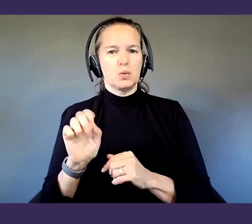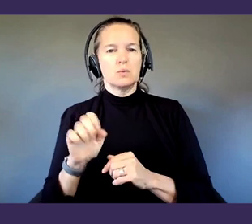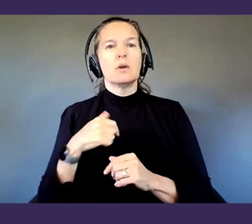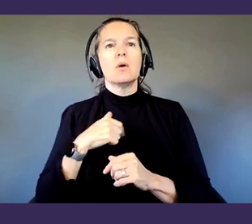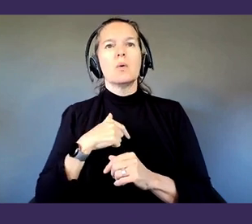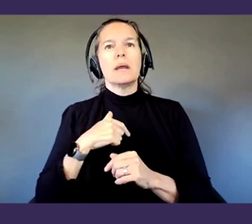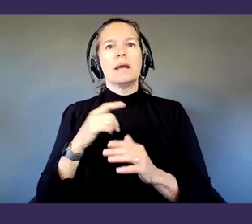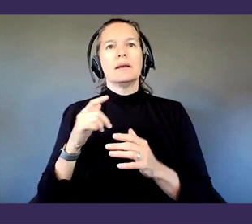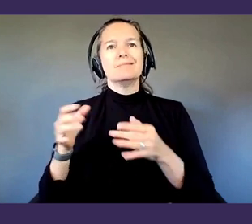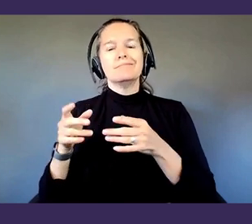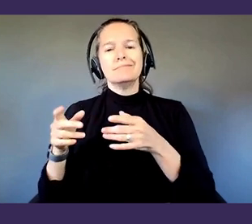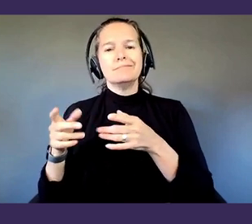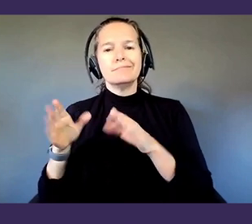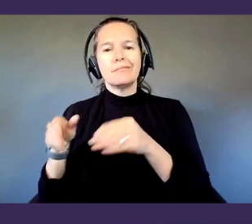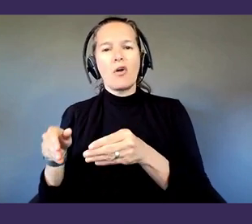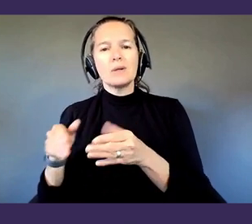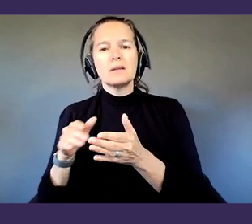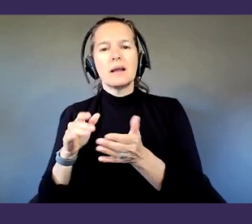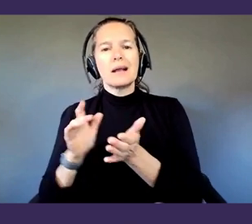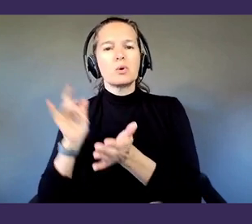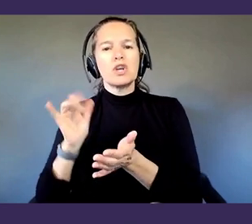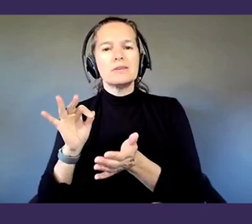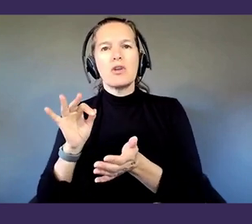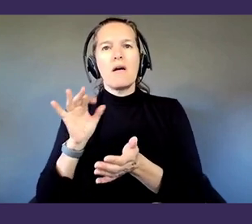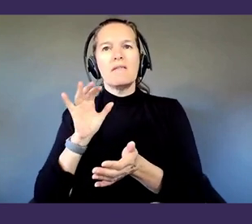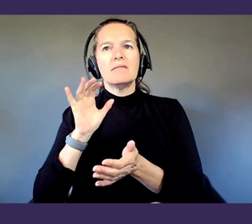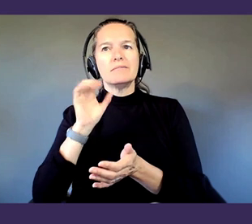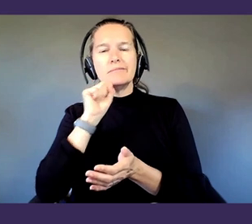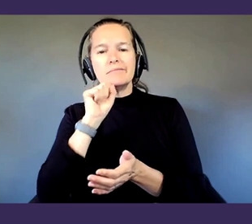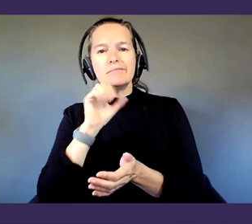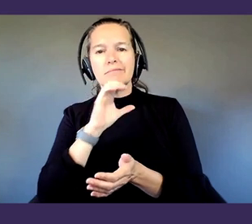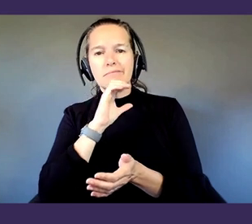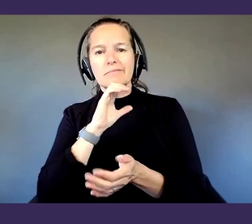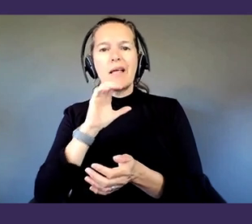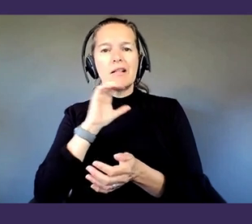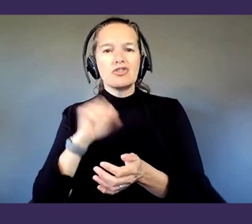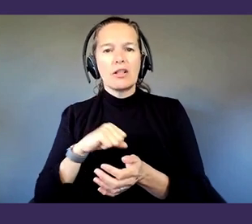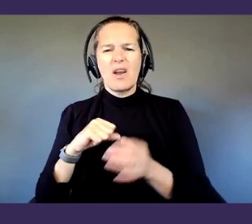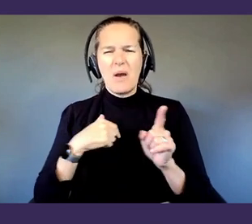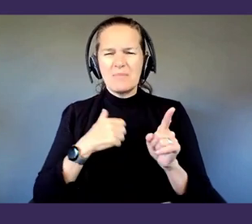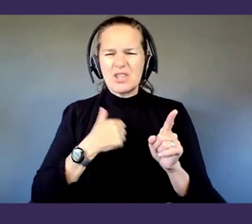or disabled persons. And my goodness, I'm sorry if you can hear that, I'm getting a call.